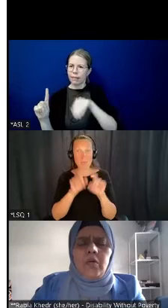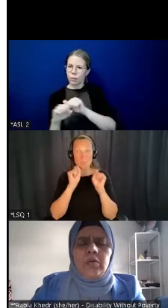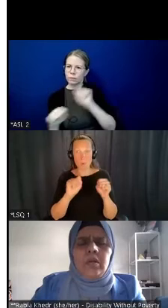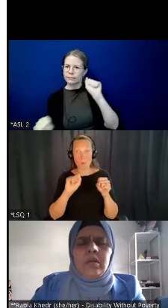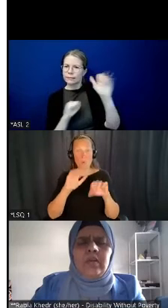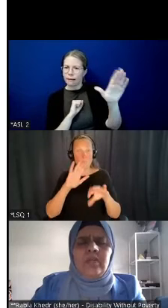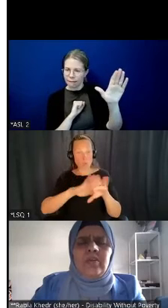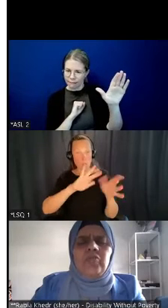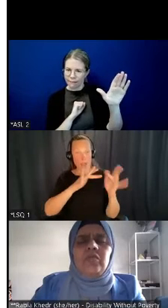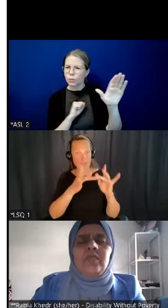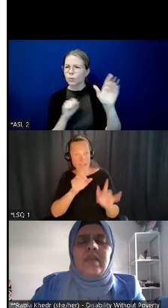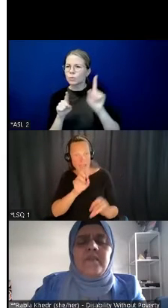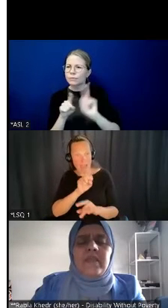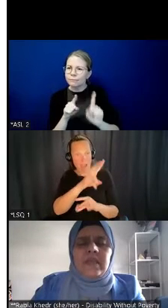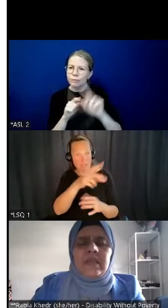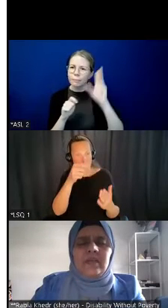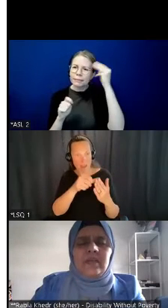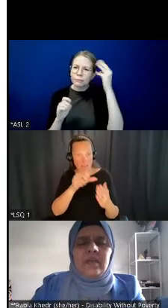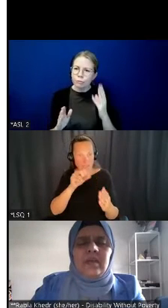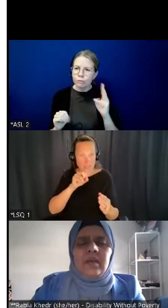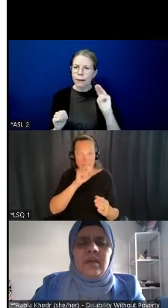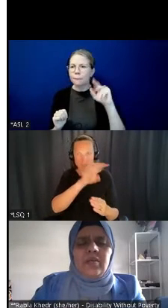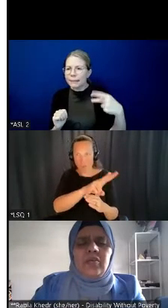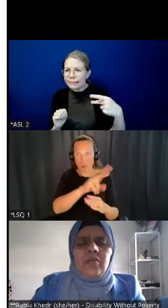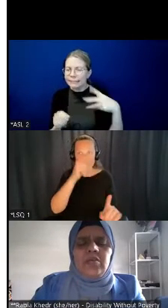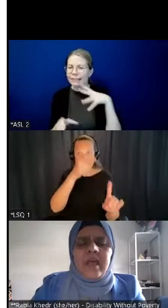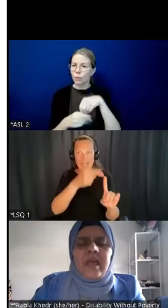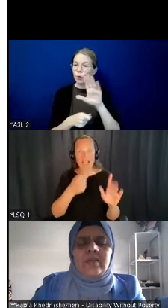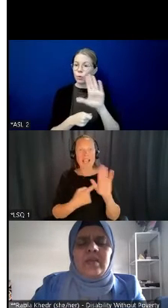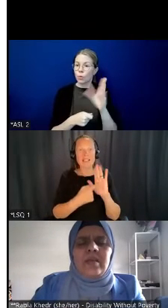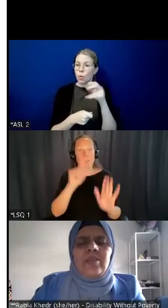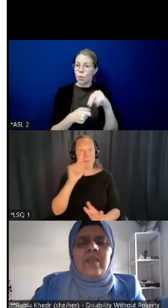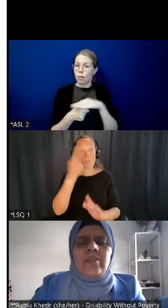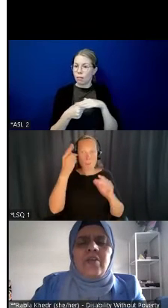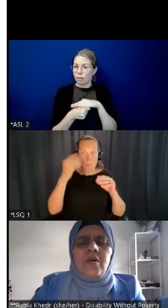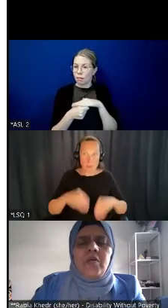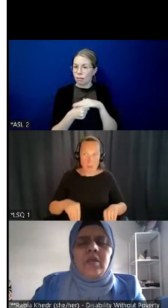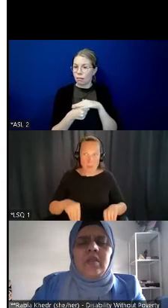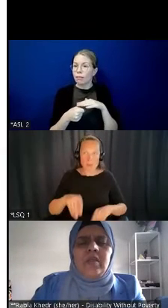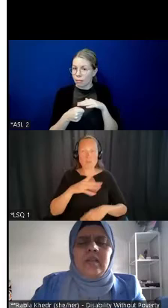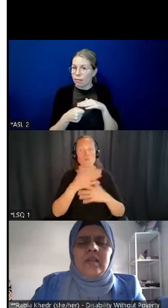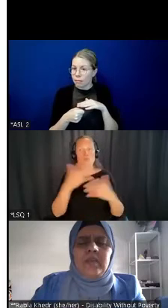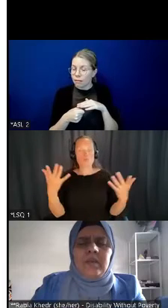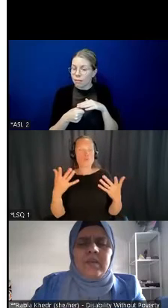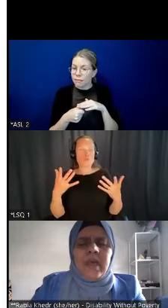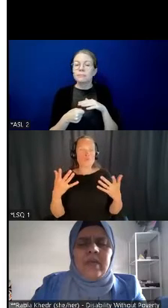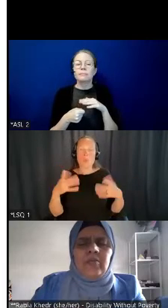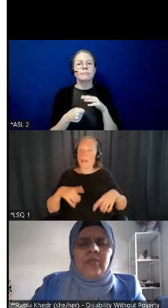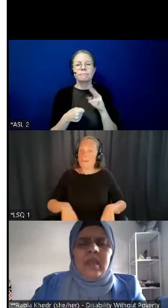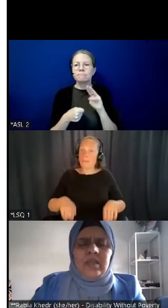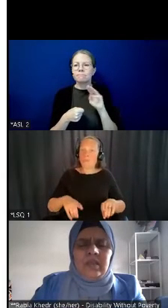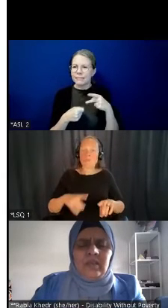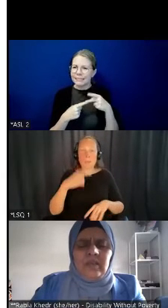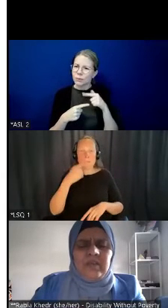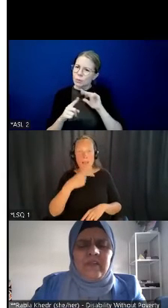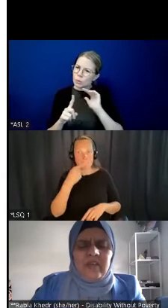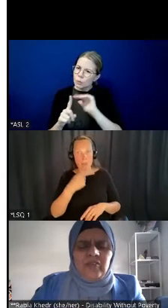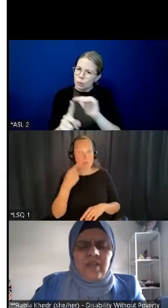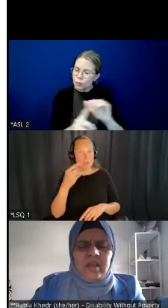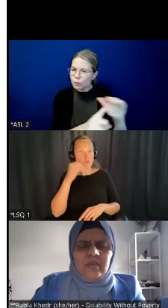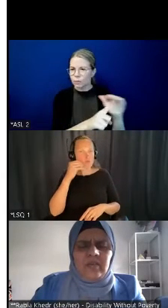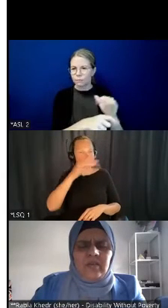YOUR OWN CONSTITUENCY M.P. SO THAT THEY KNOW THIS BILL MATTERS AND NEEDS TO BE FAST TRACKED.